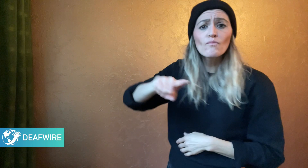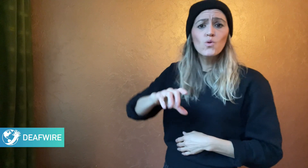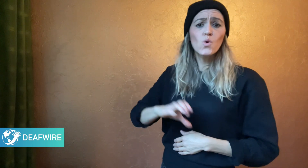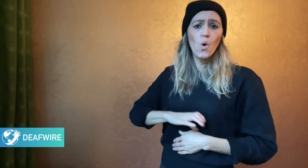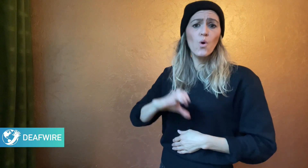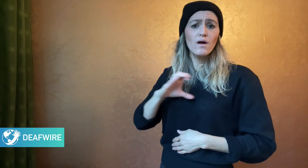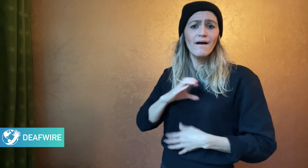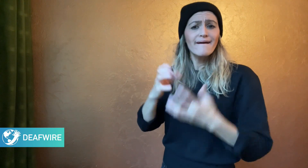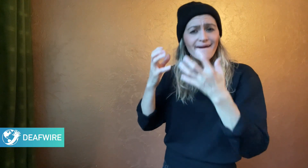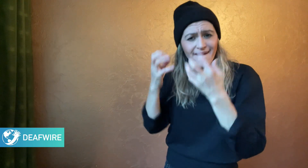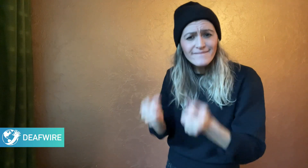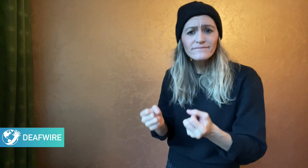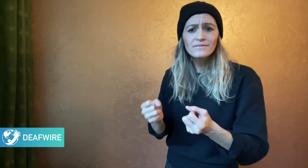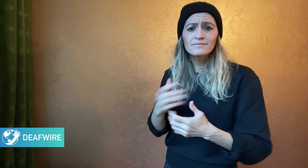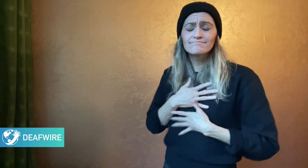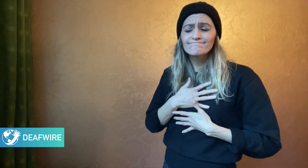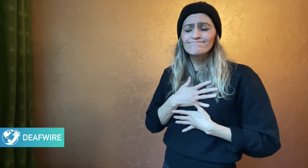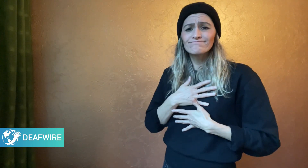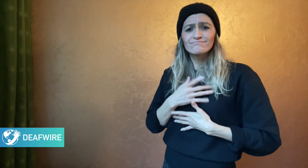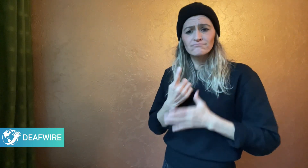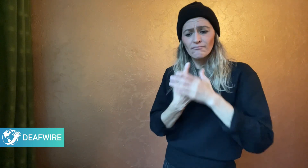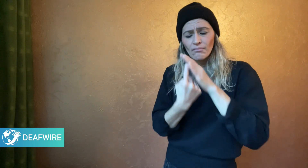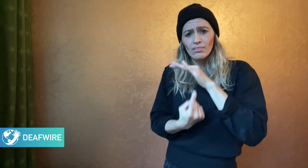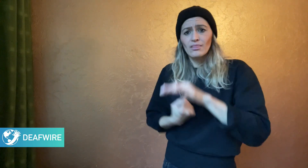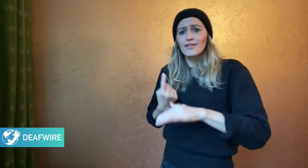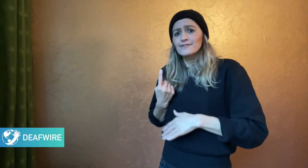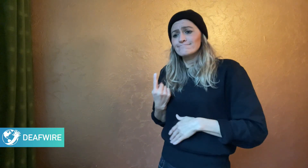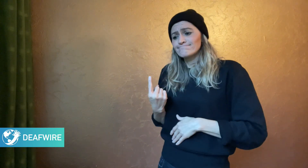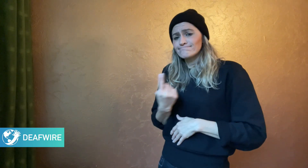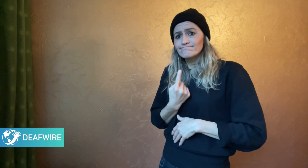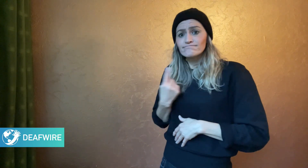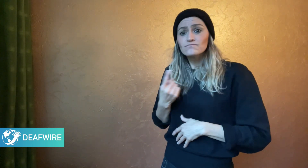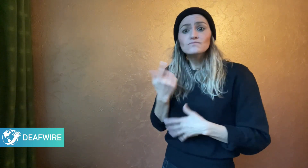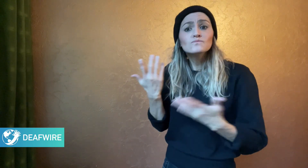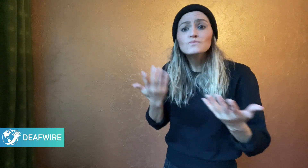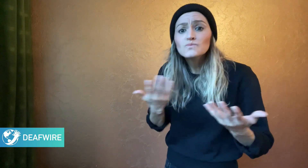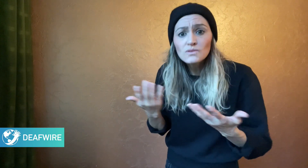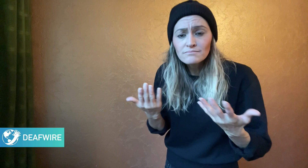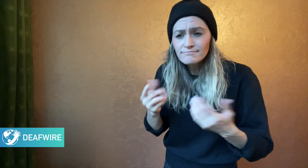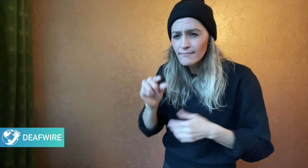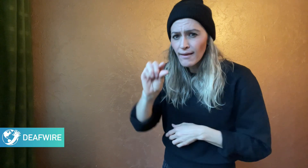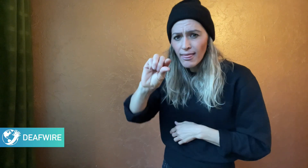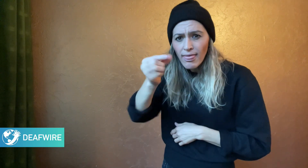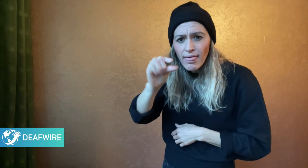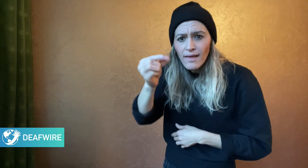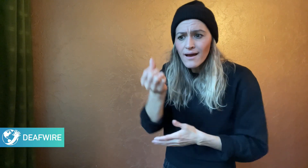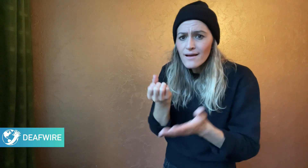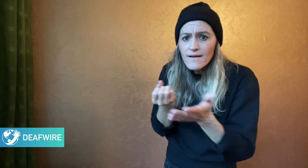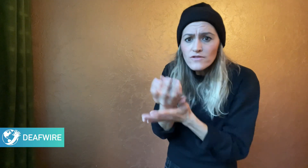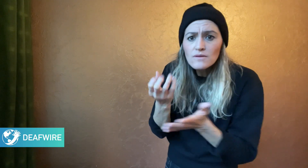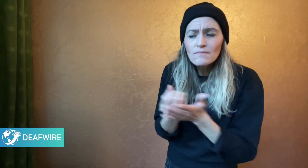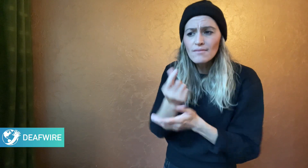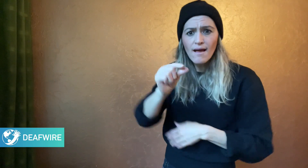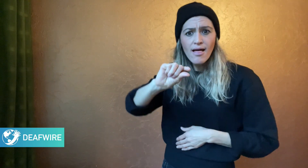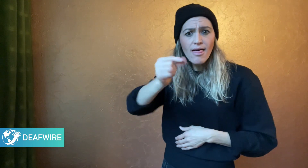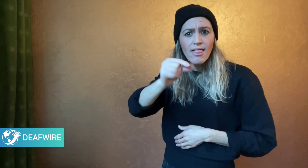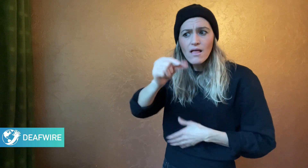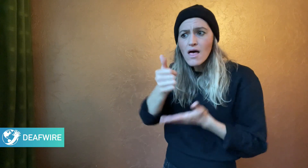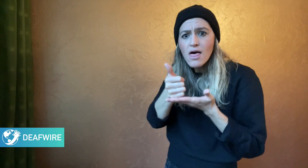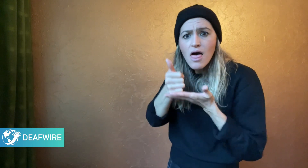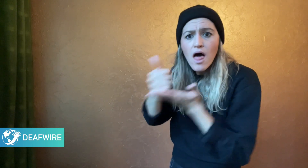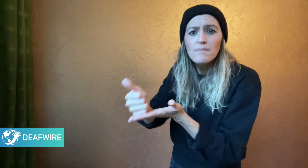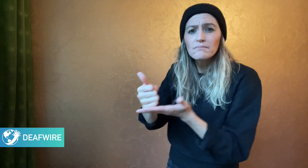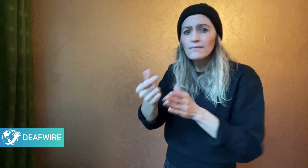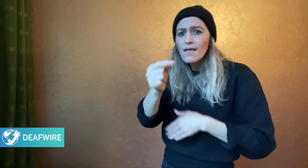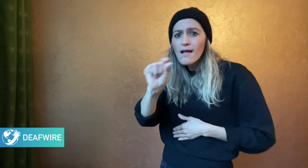as there is very little resources and support for them.